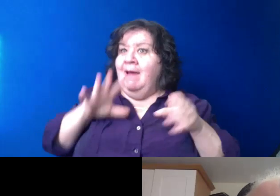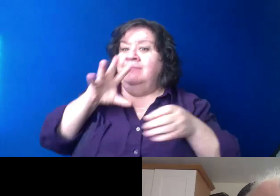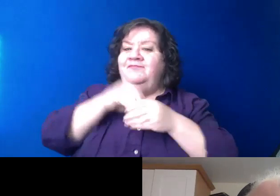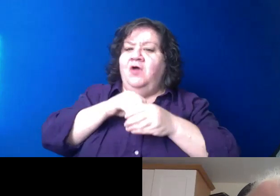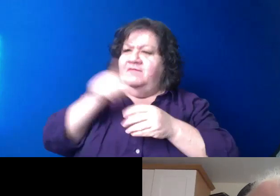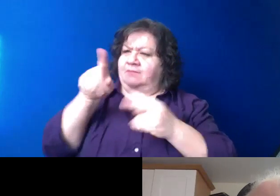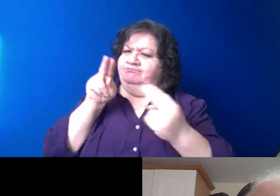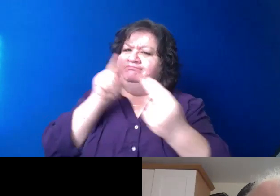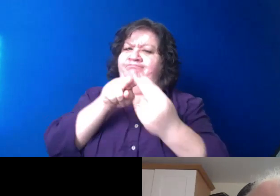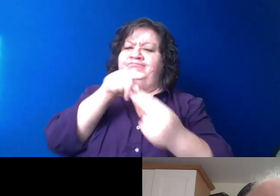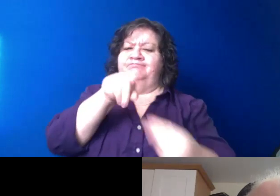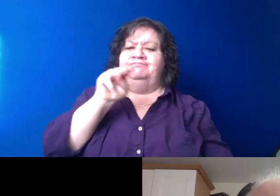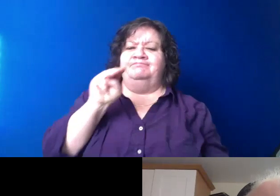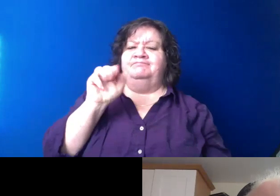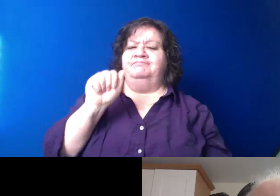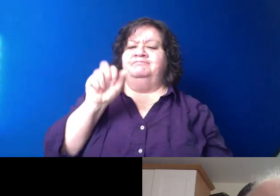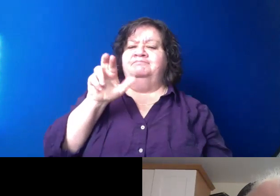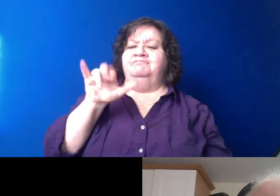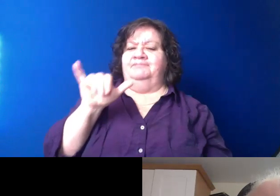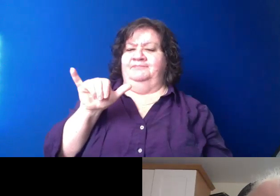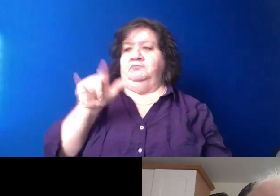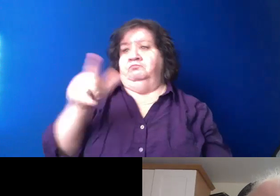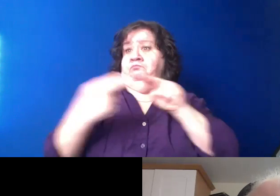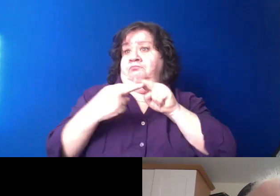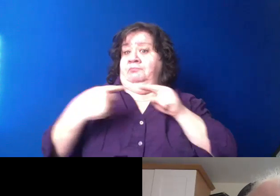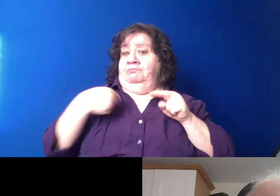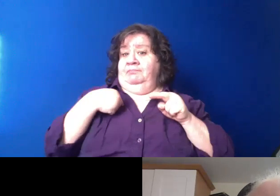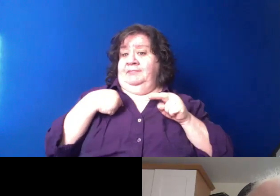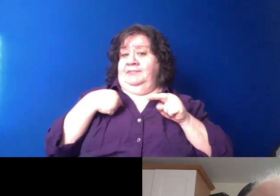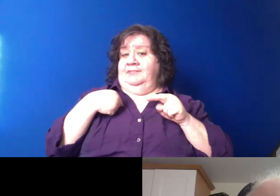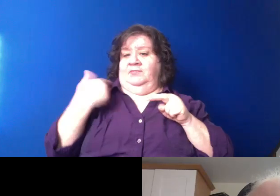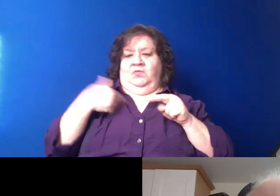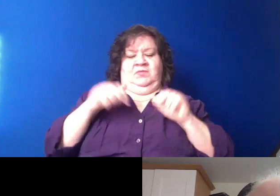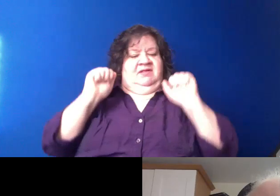join you and what we are doing together um hopefully we are going to meet some of you